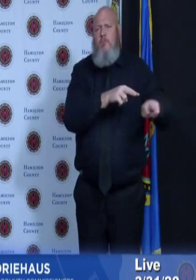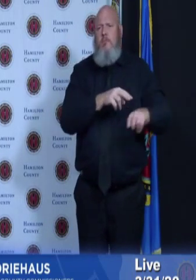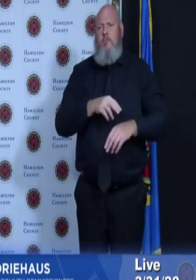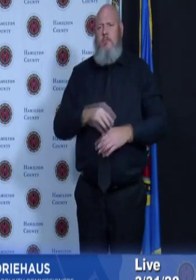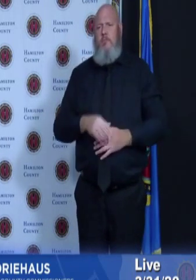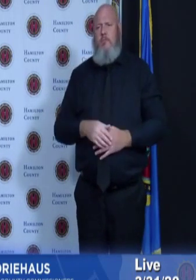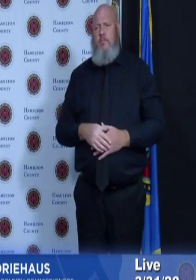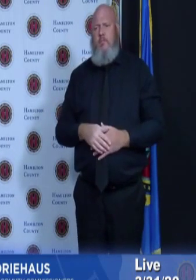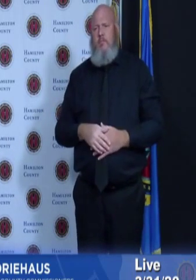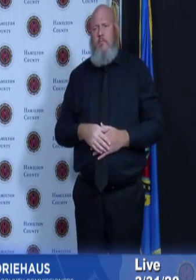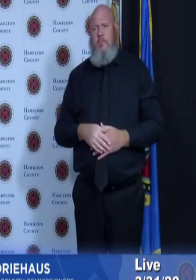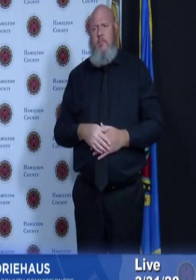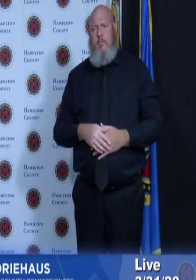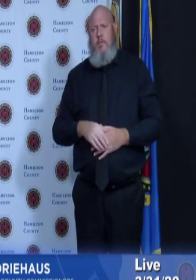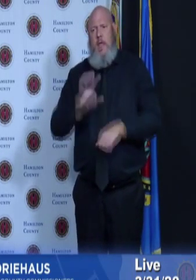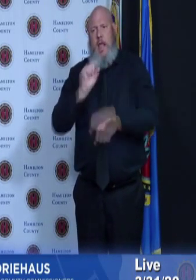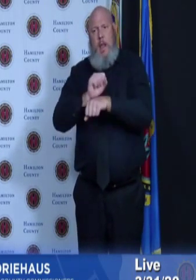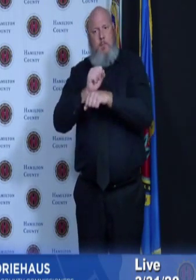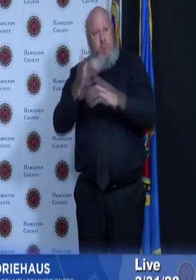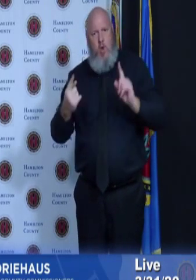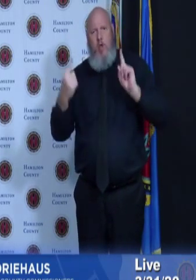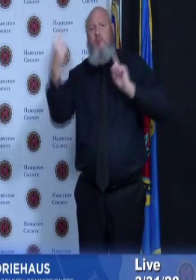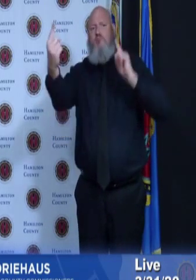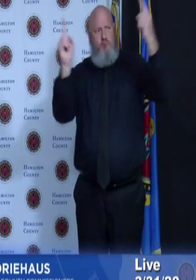think we were cueing off one another and kind of stepping away from one another